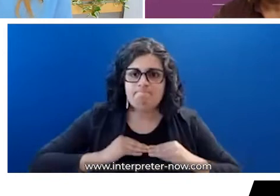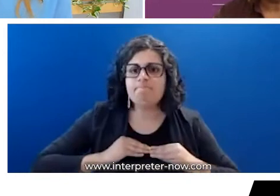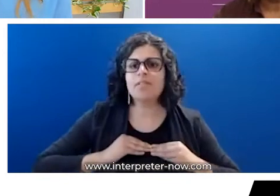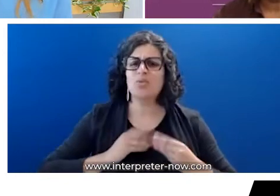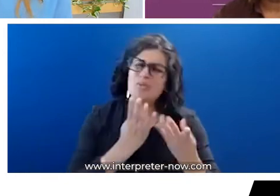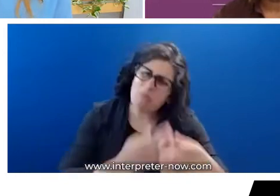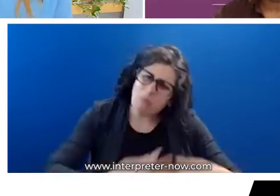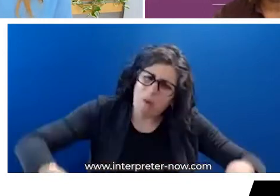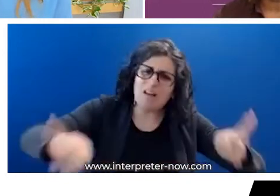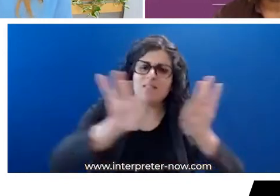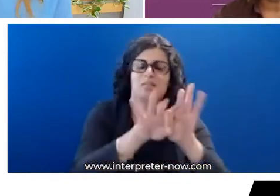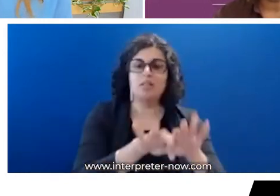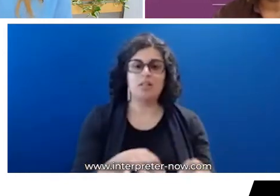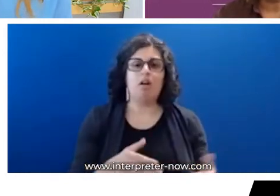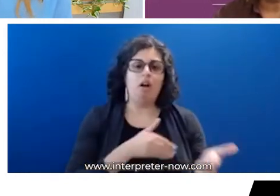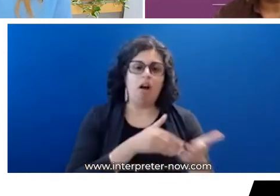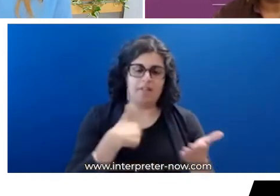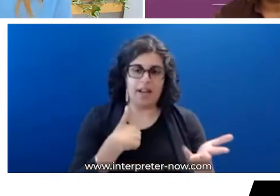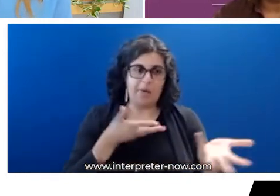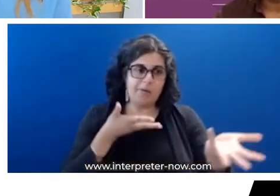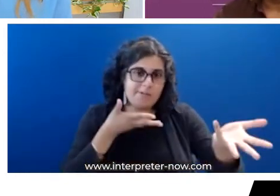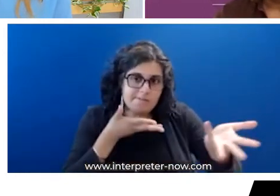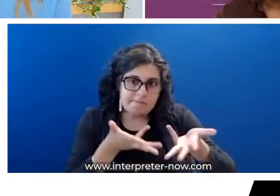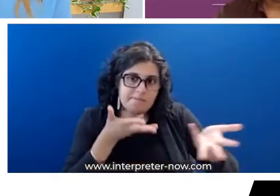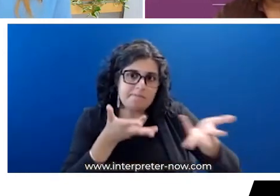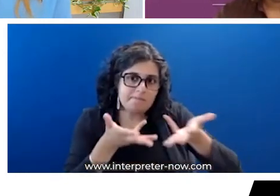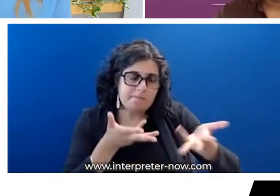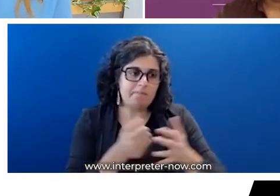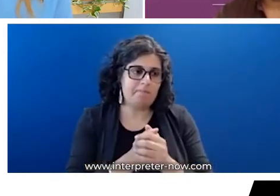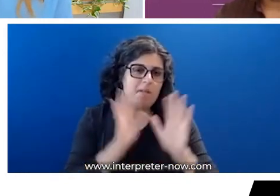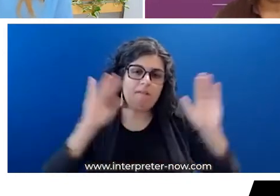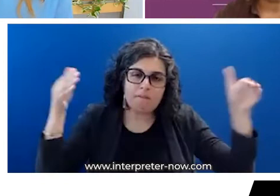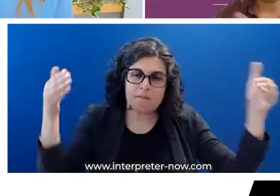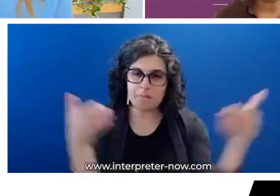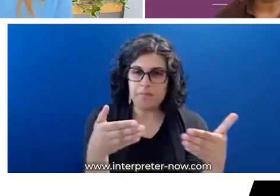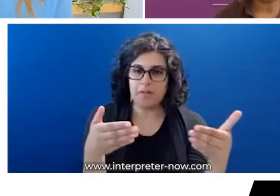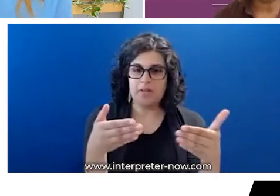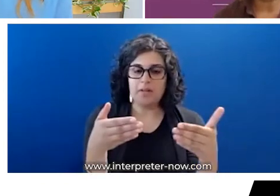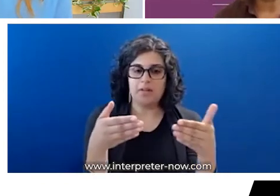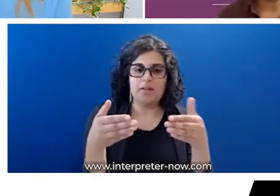I often will spend a lot of time centering on instructional design opportunities and